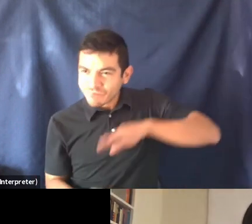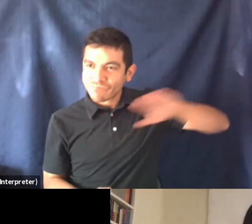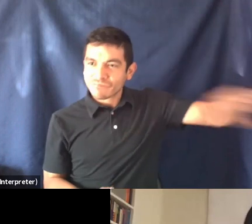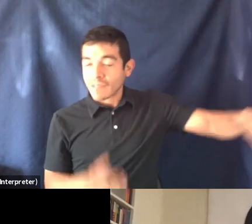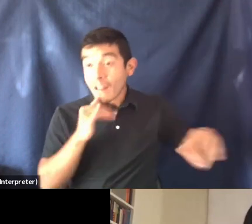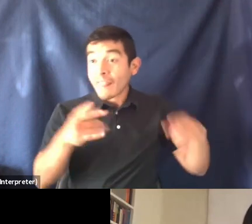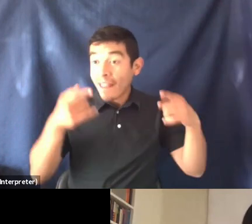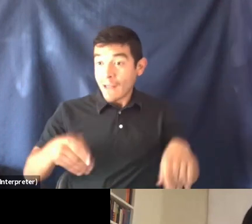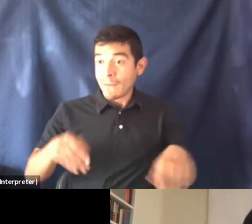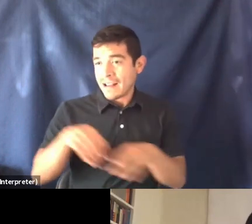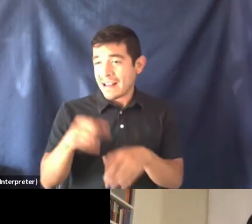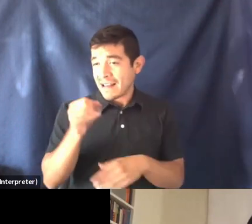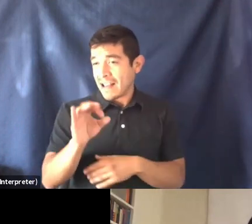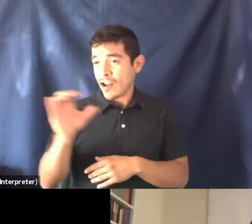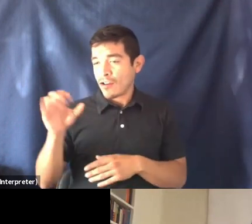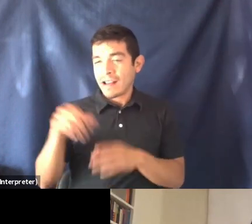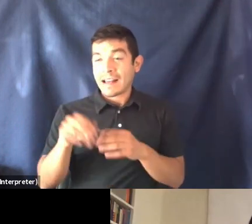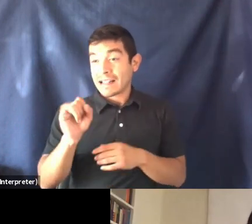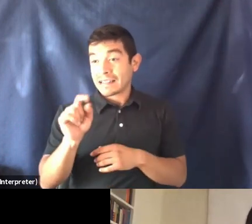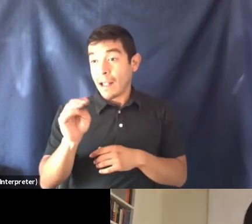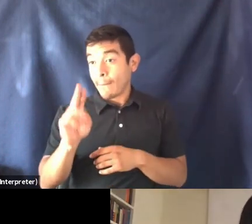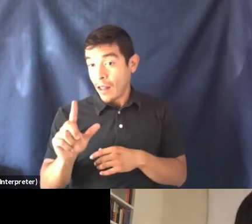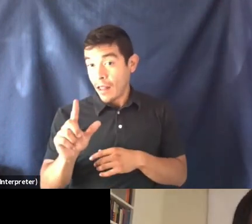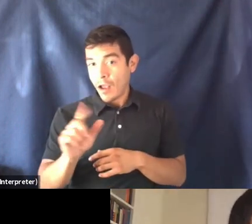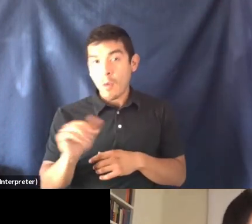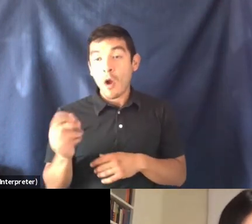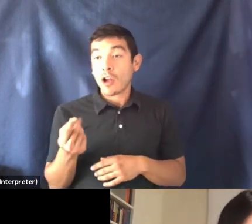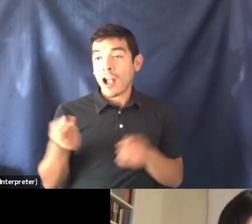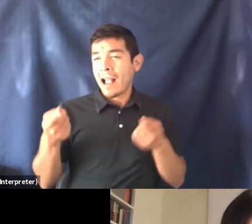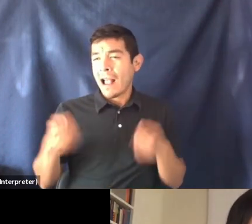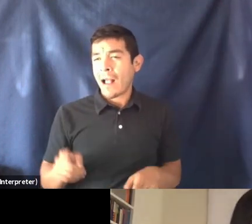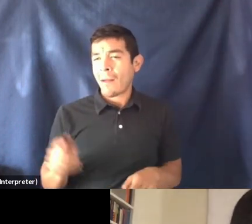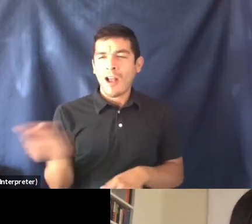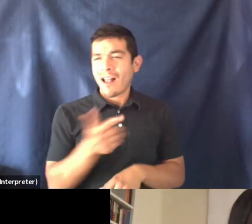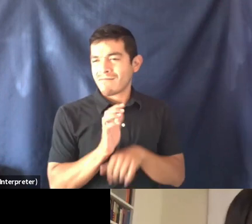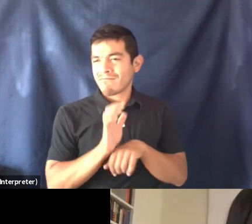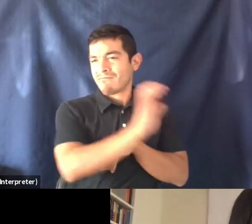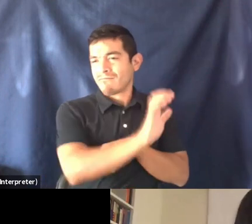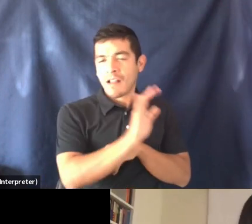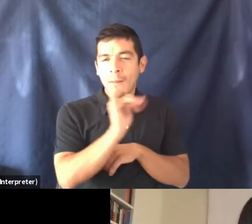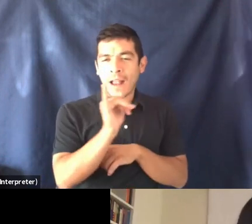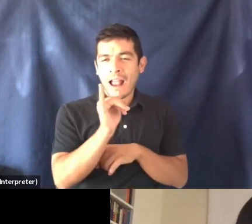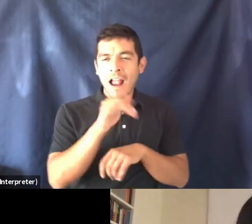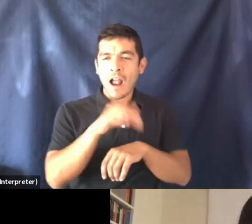in Istanbul where dogs were exiled at one point forced by like the British government strangely